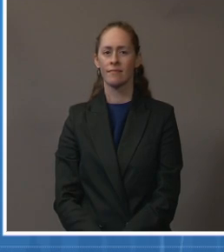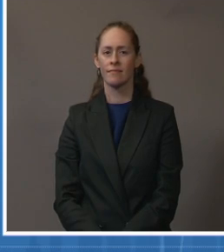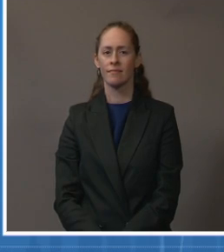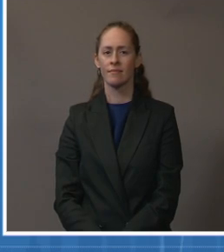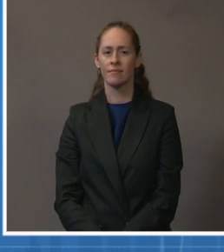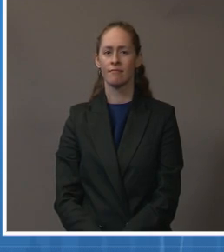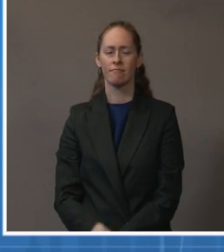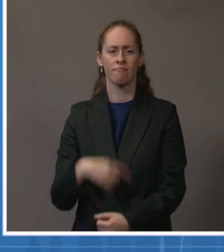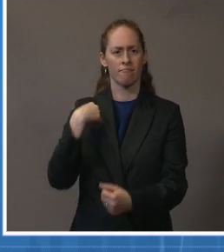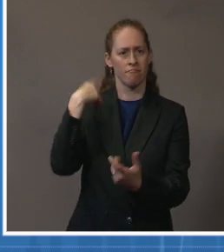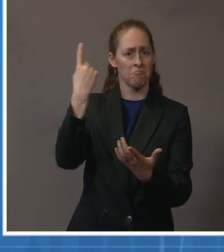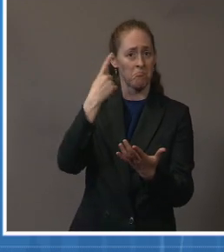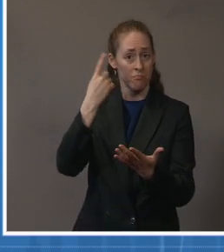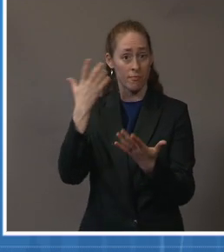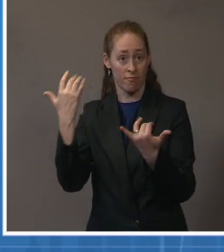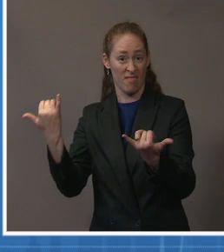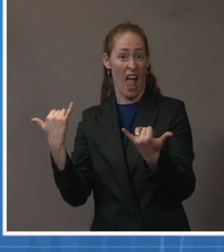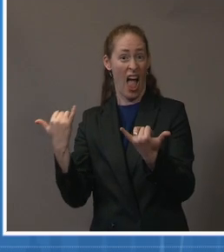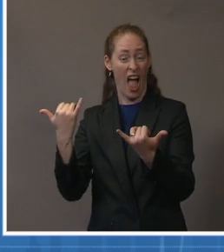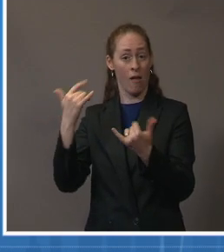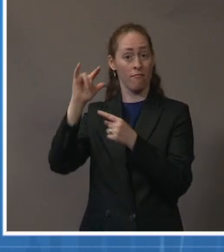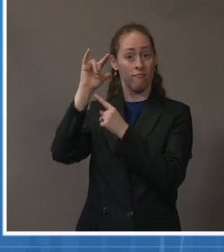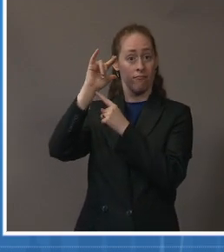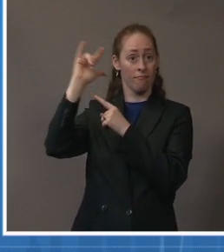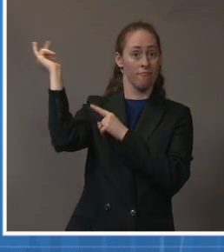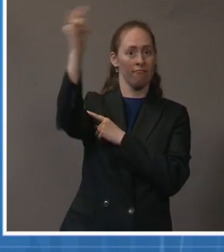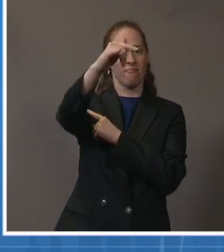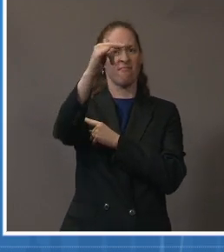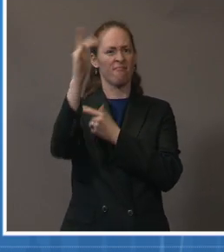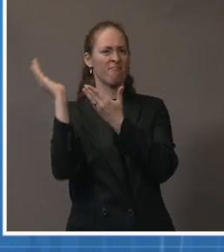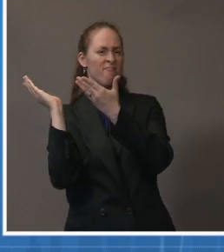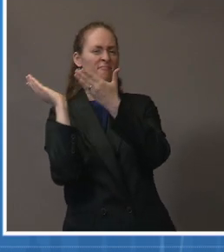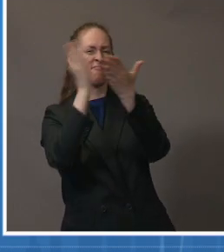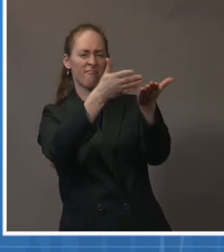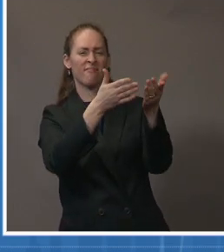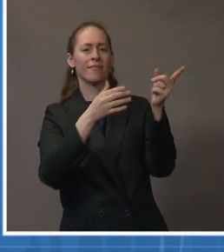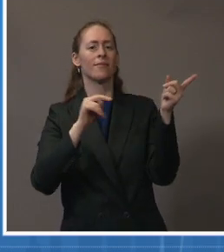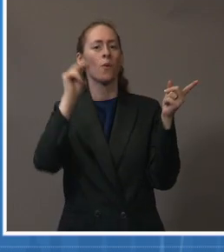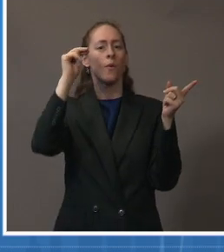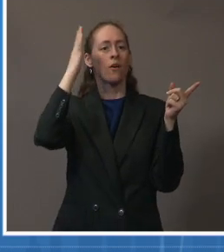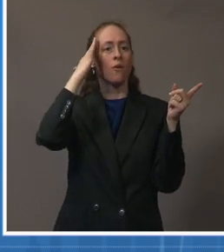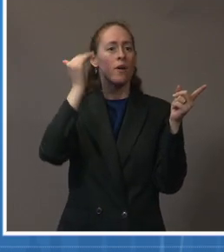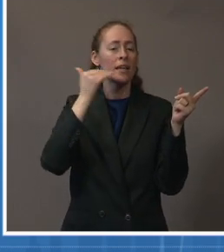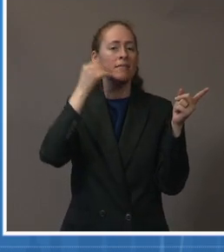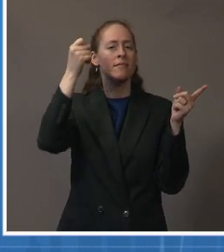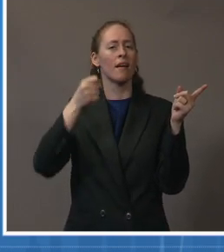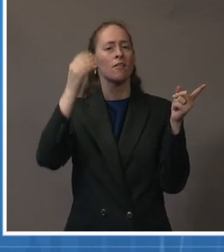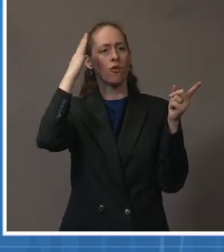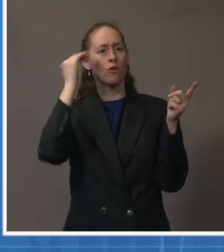We've announced plans to share about 13 percent of the vaccines produced for the U.S. by the end of June.